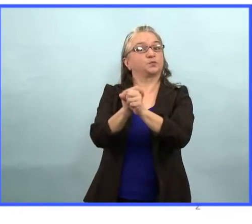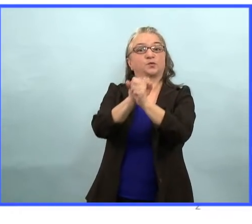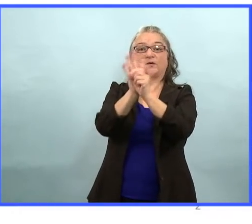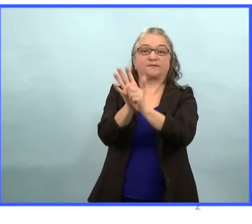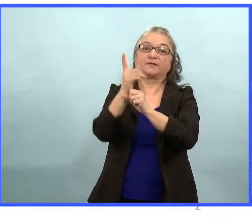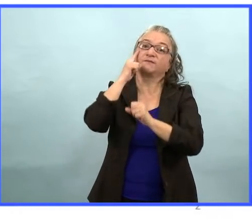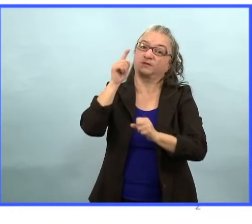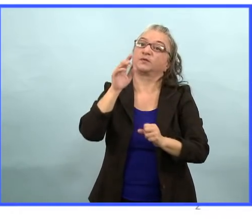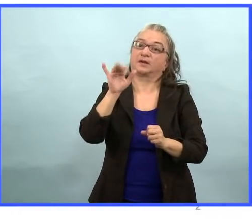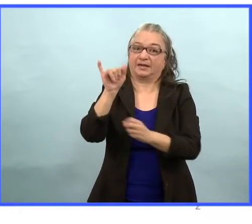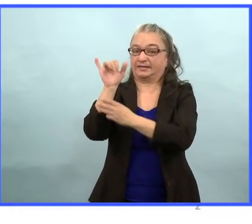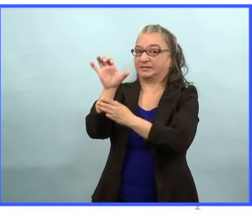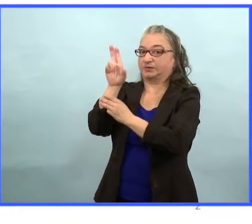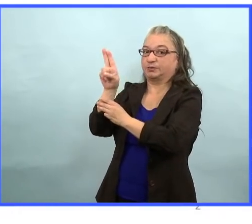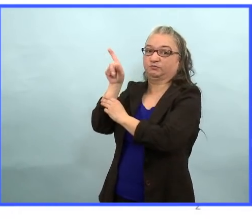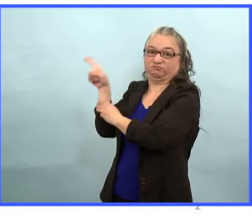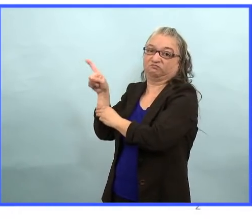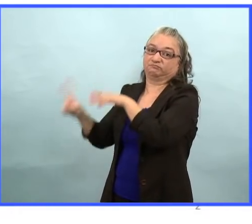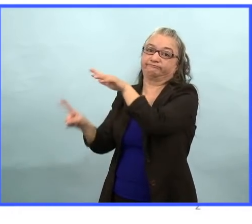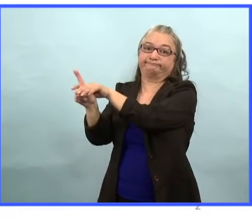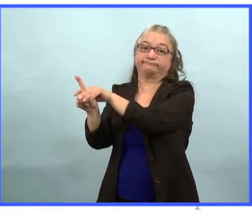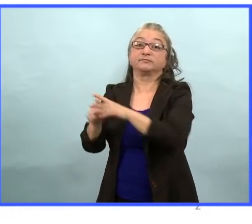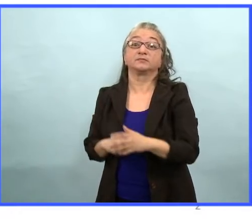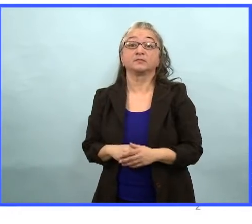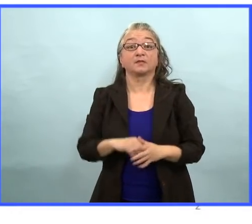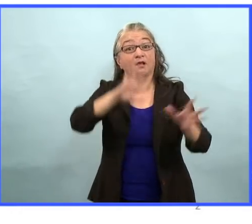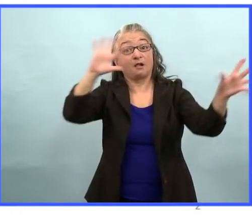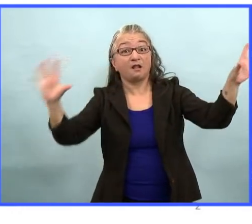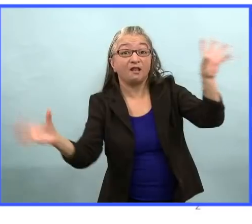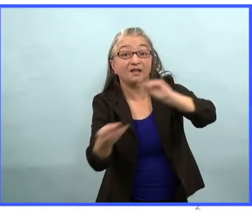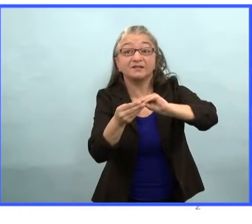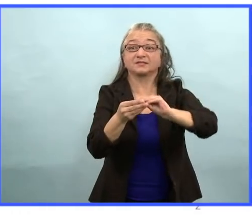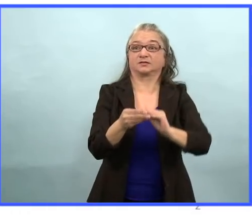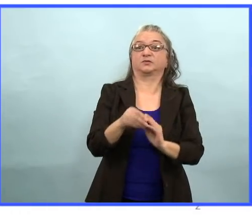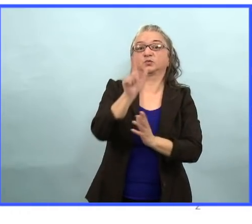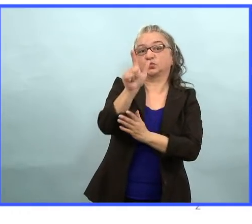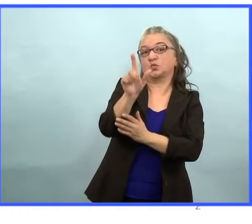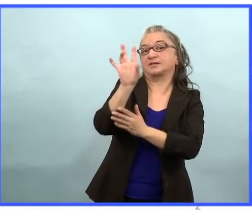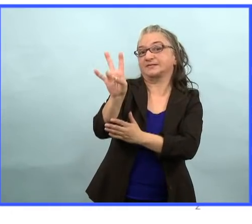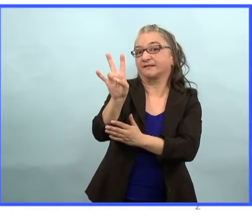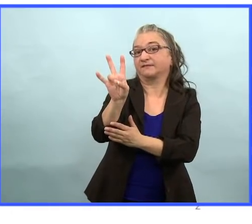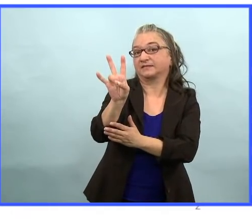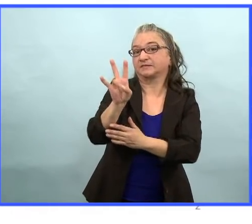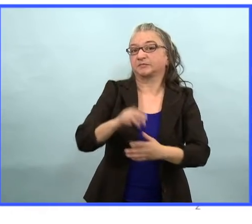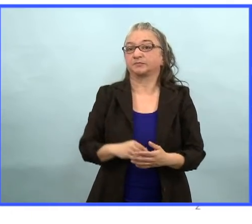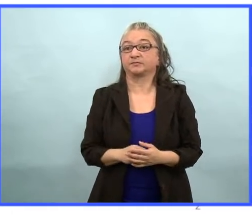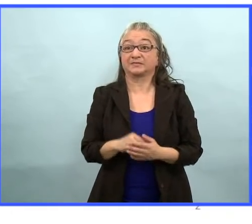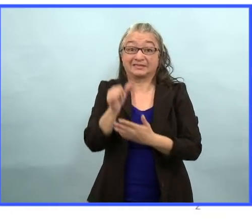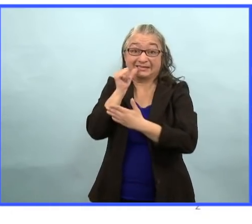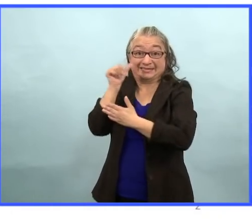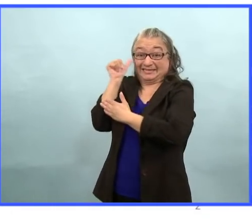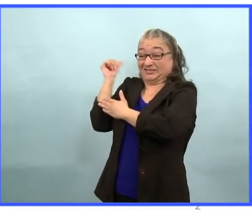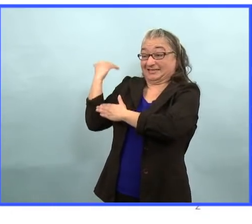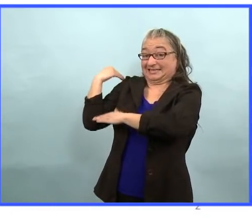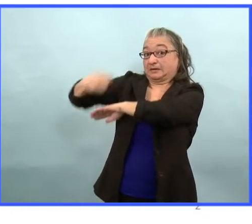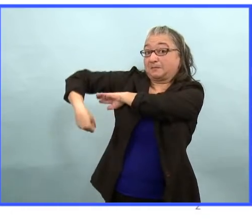and we had 27 in the past week as of midnight there were 109 adult patients in icu